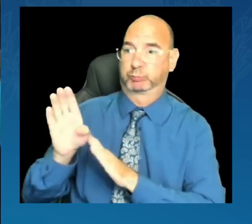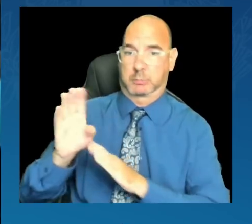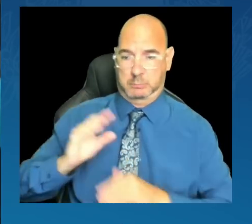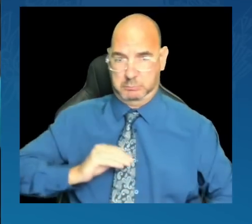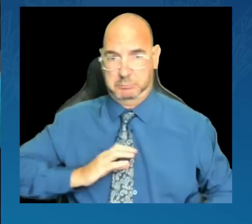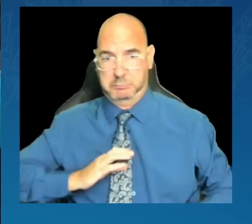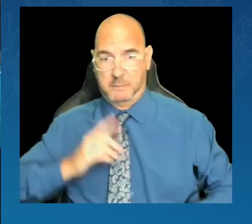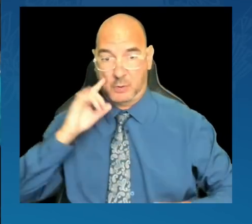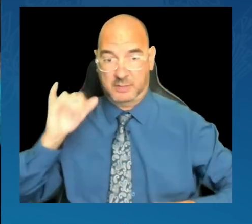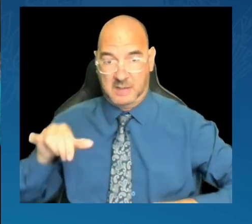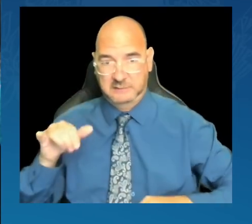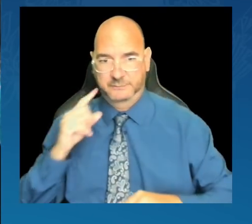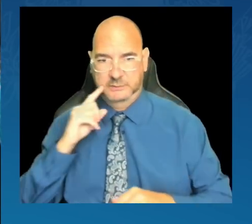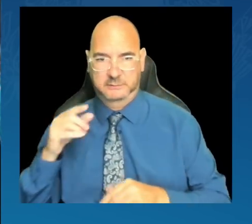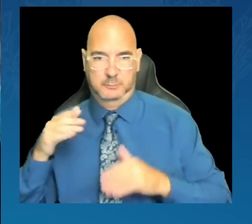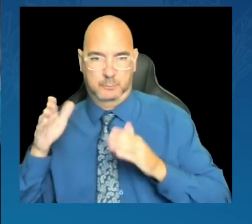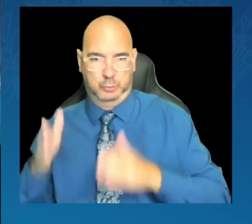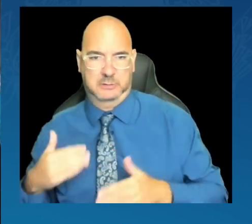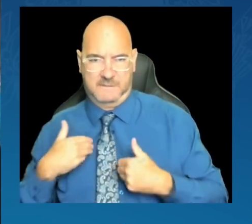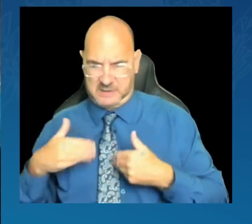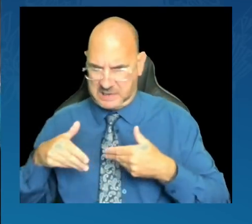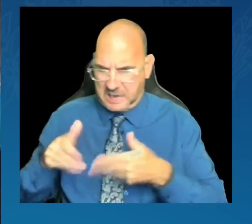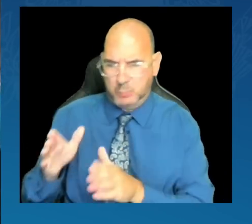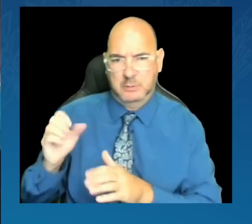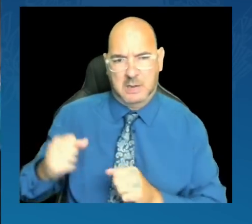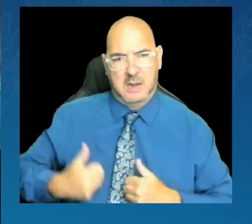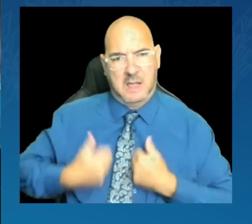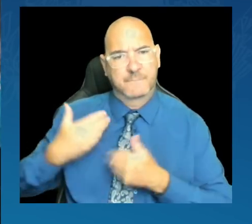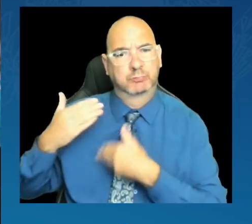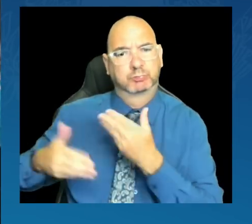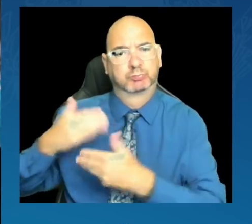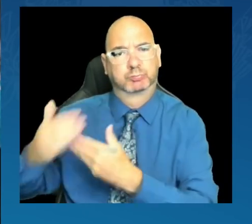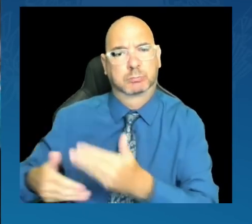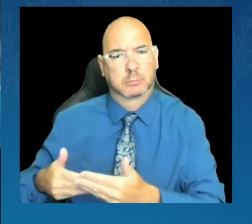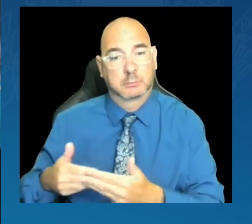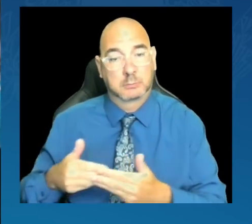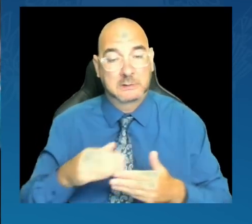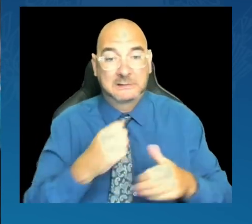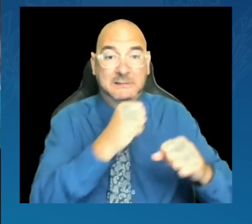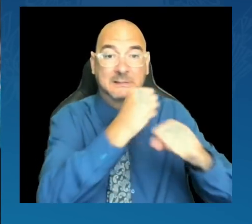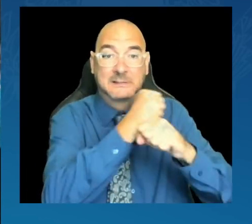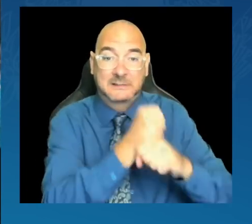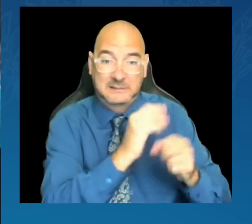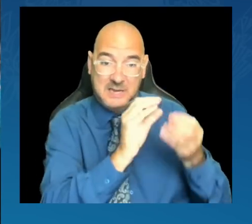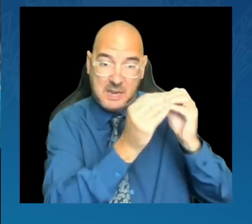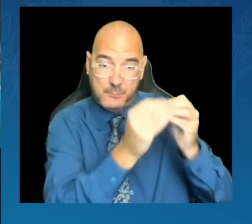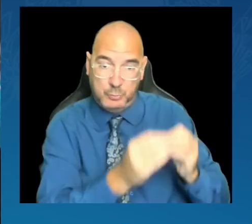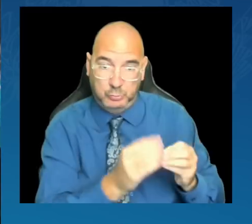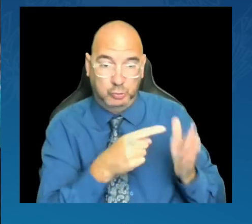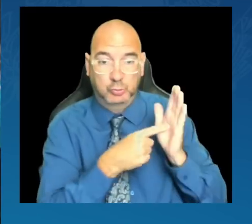Data reveals the maternal mortality rates in Indiana is the third highest in the nation,